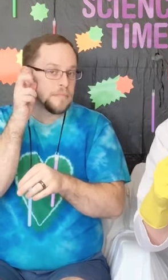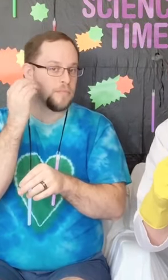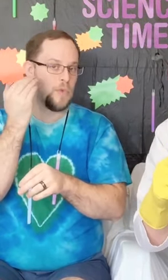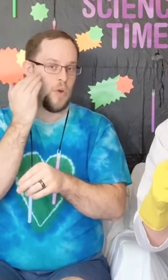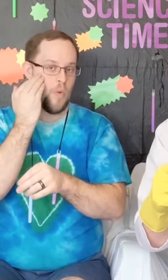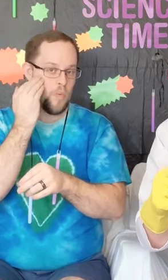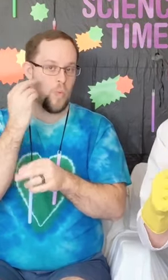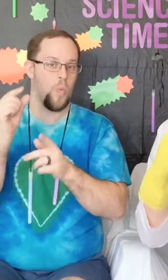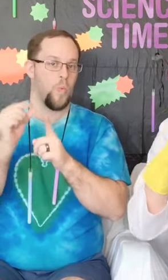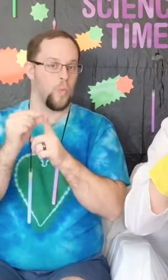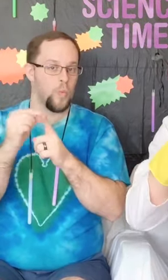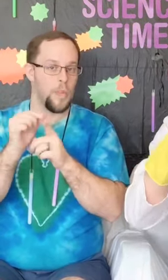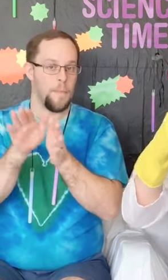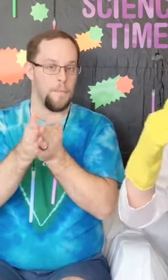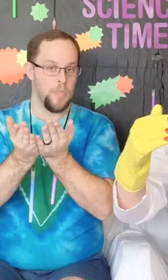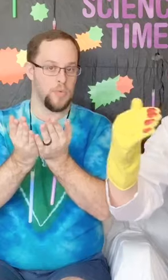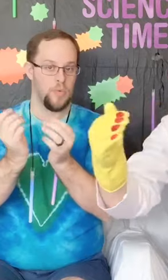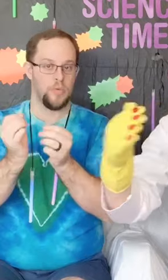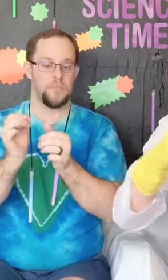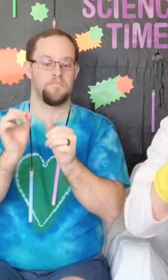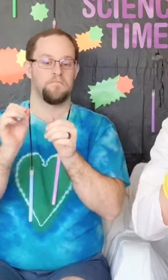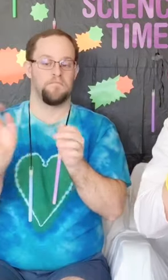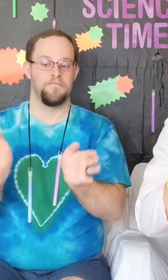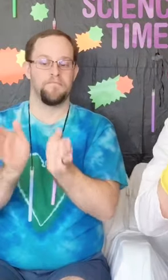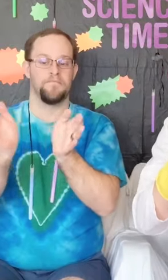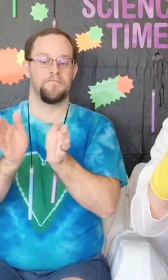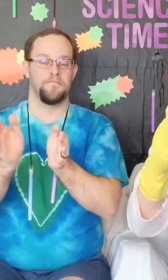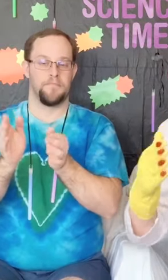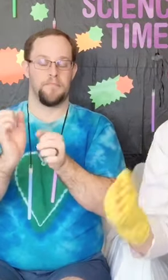words of the book. So it just like queues it up and makes them go at the same